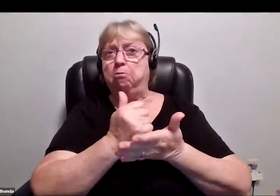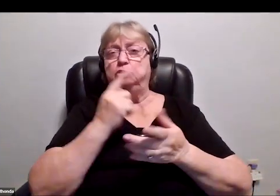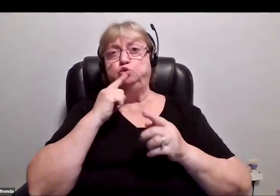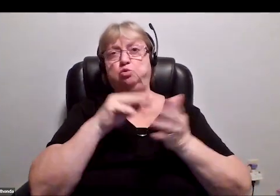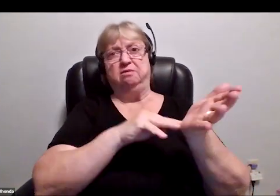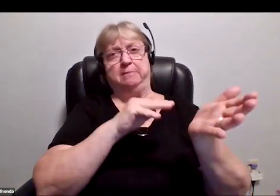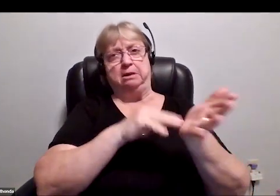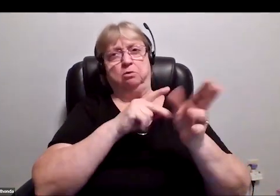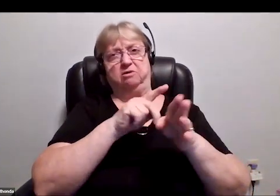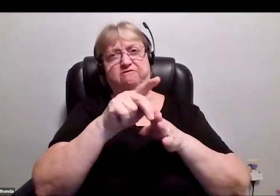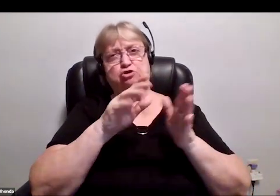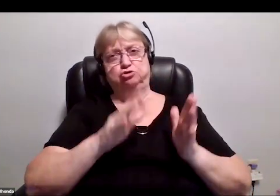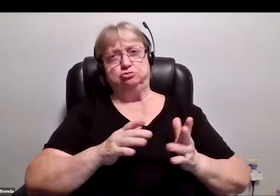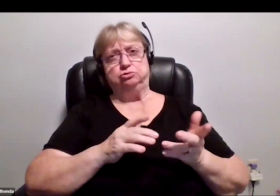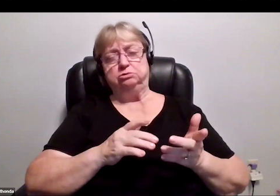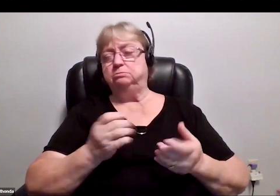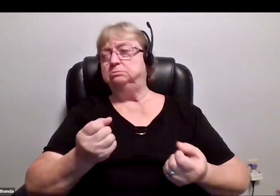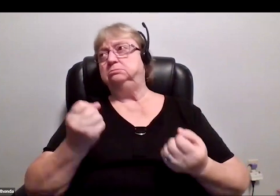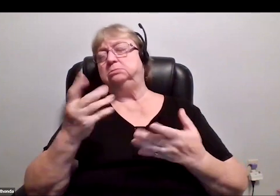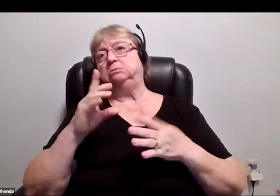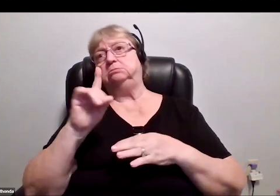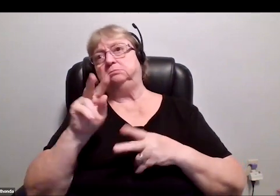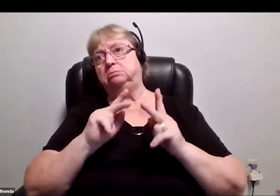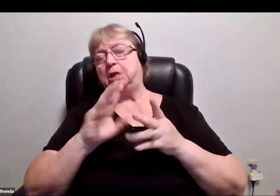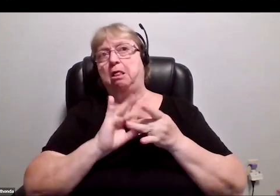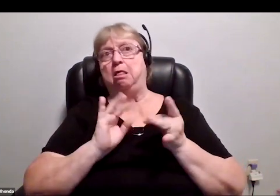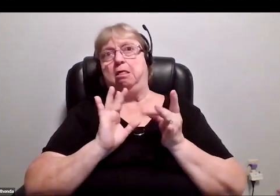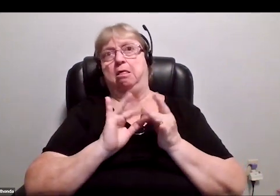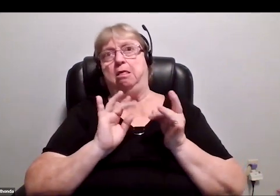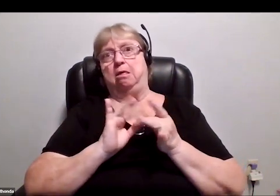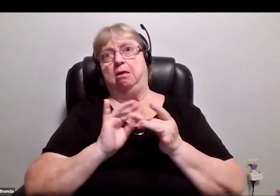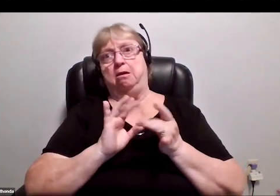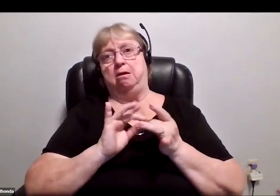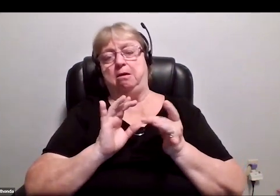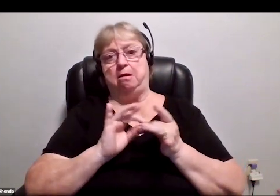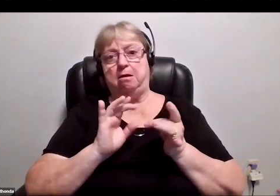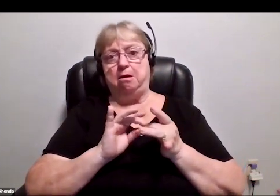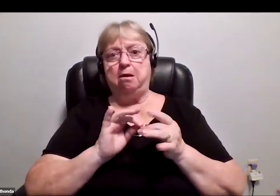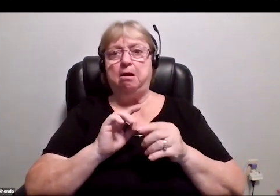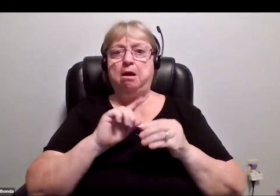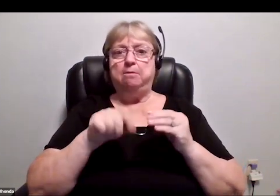There are so many stories disabled people tell where medical